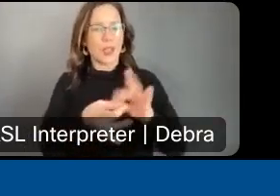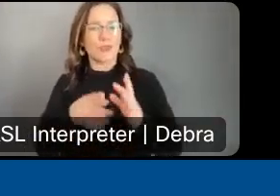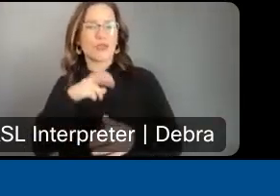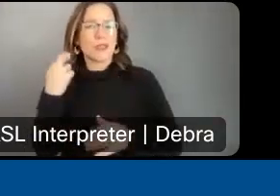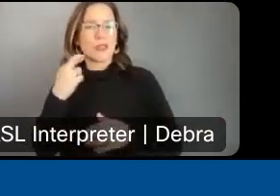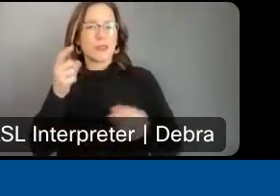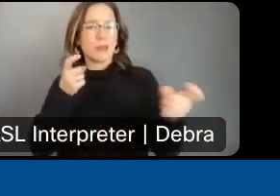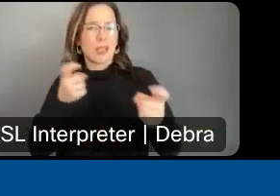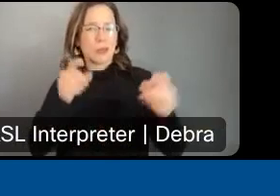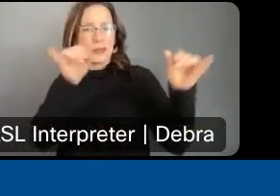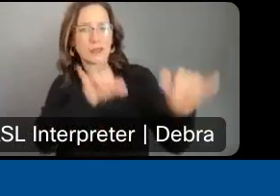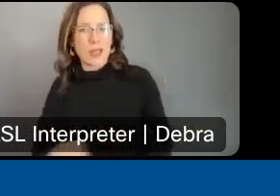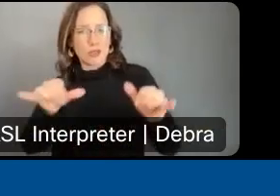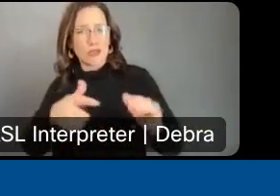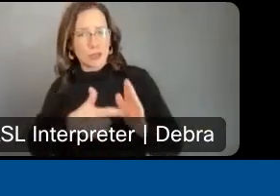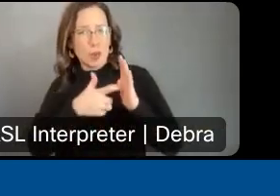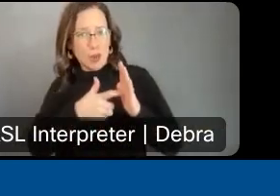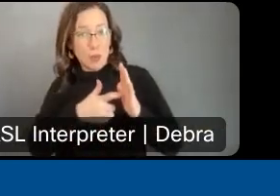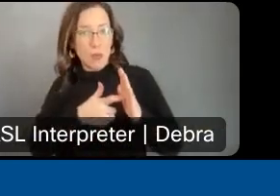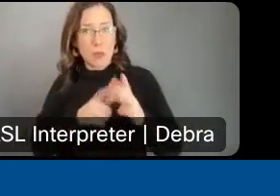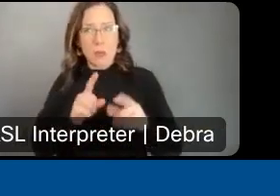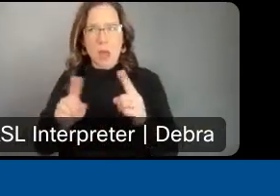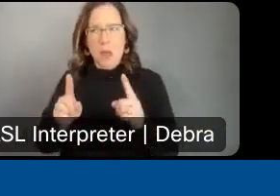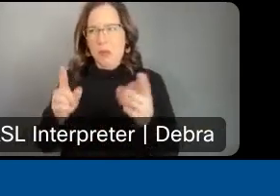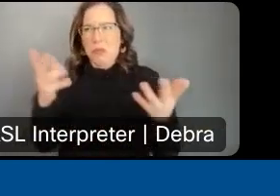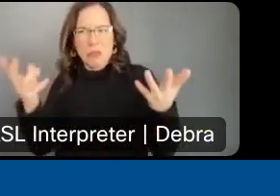standards and requirements but nobody really knew what the heck that meant.